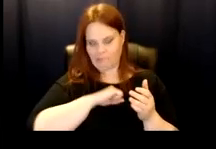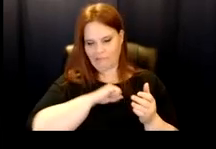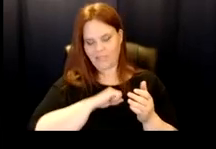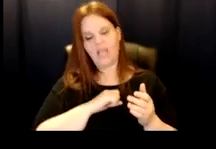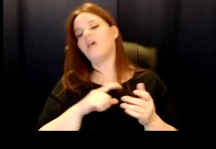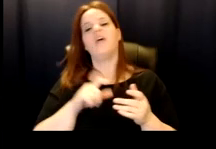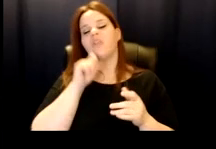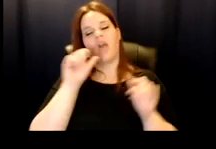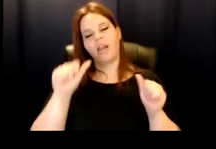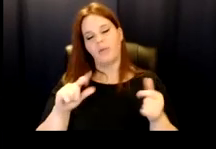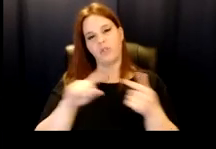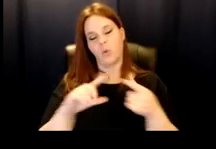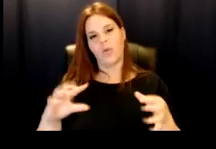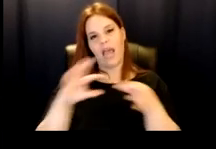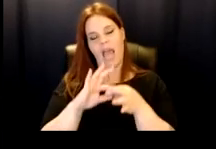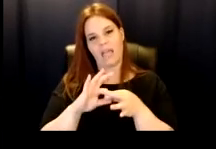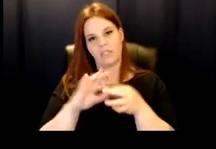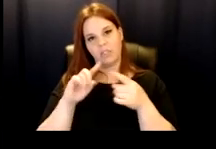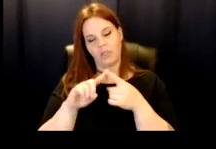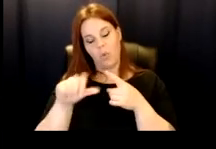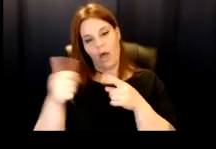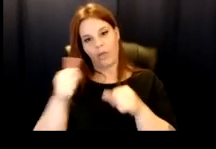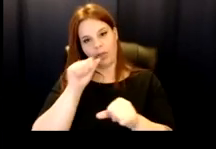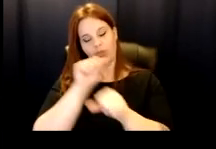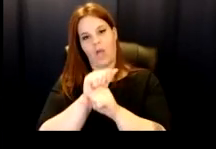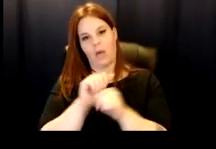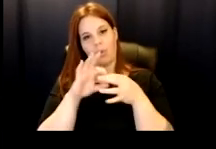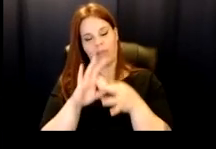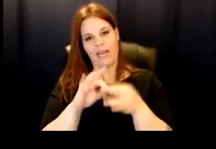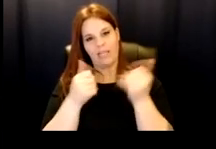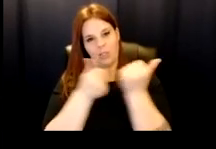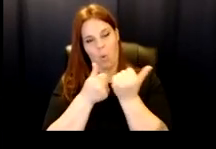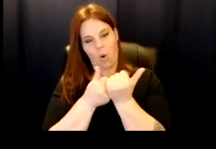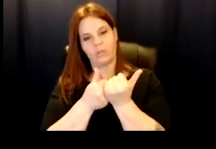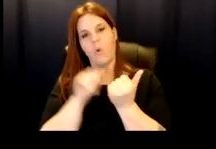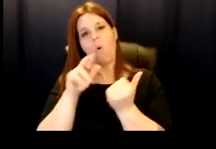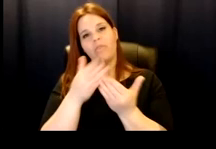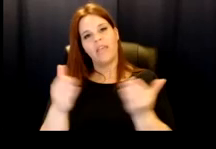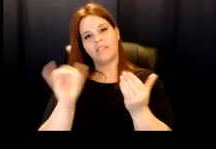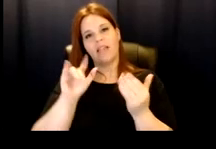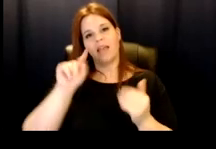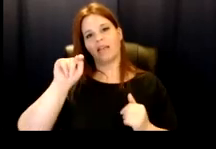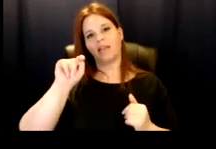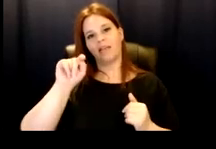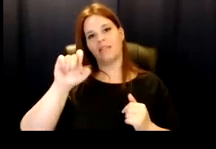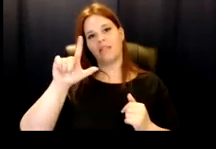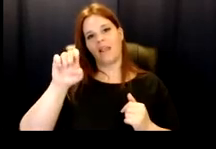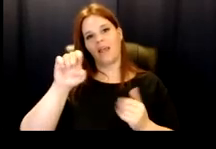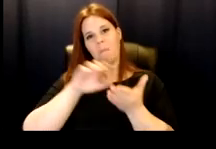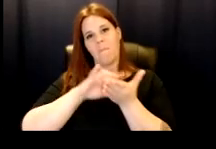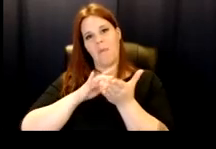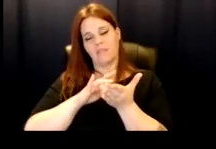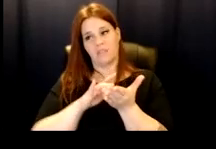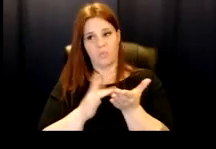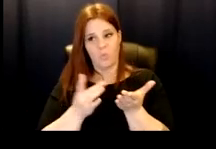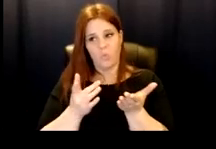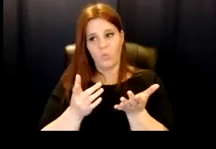work to connect to other jobs related supports or things like telemedicine which have increasingly